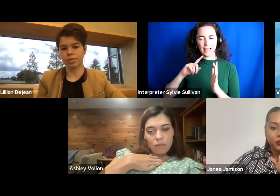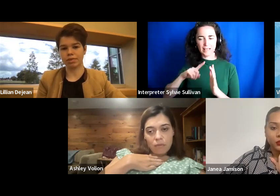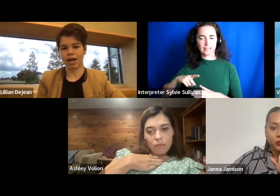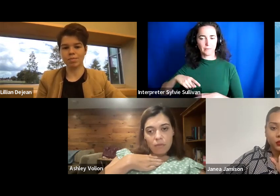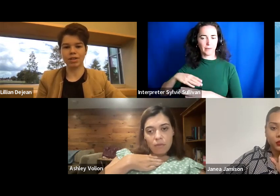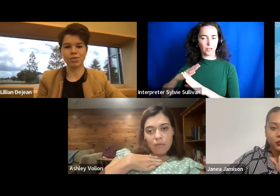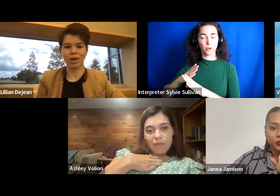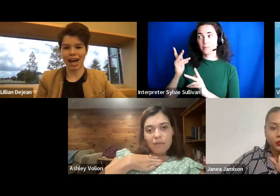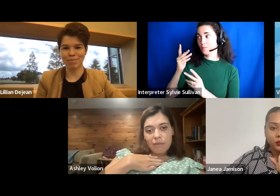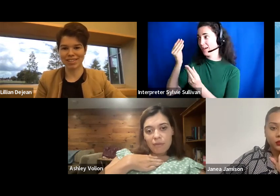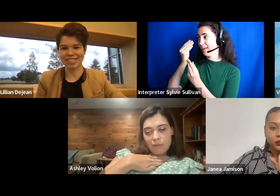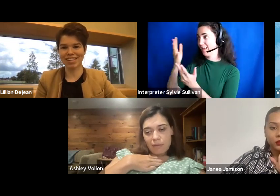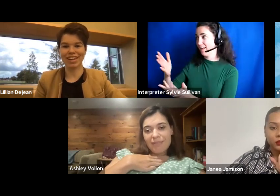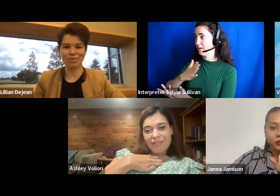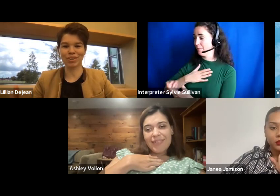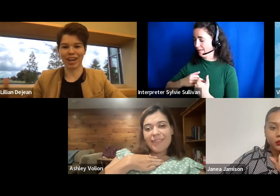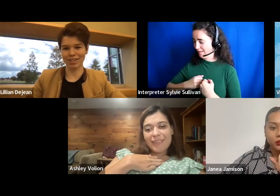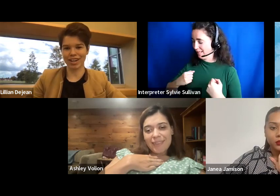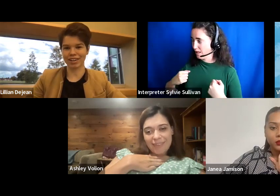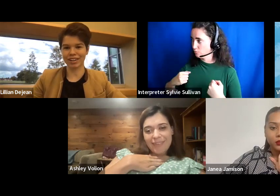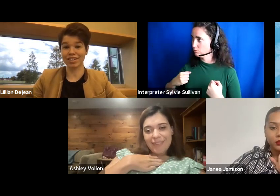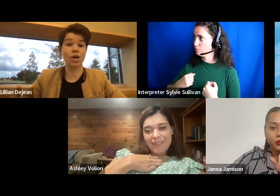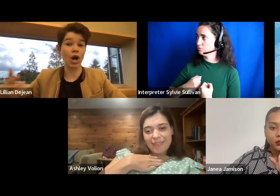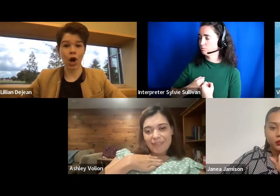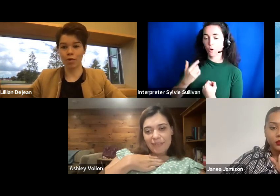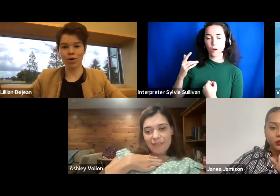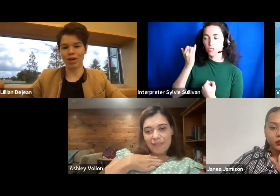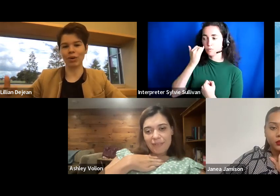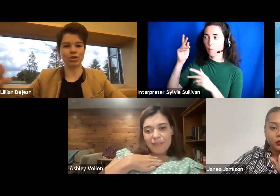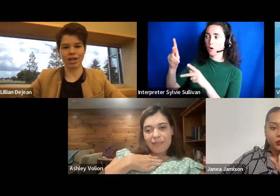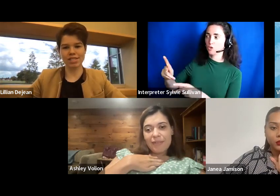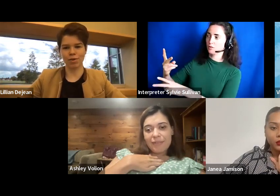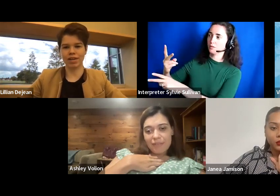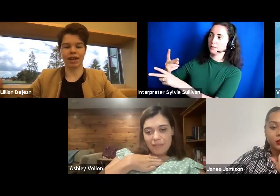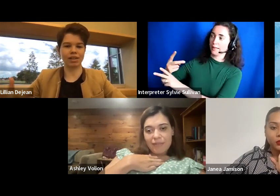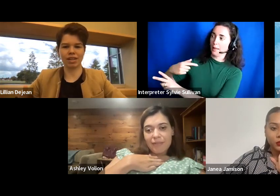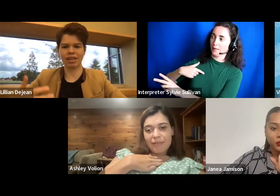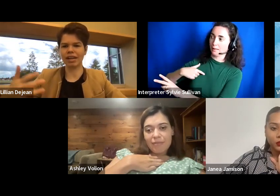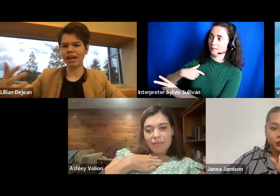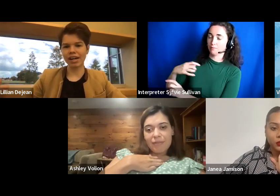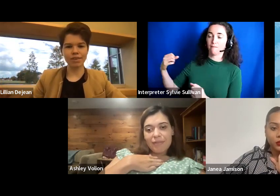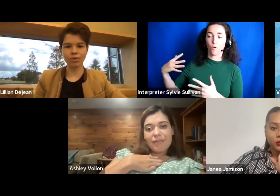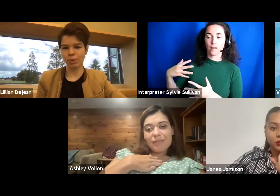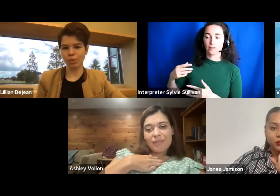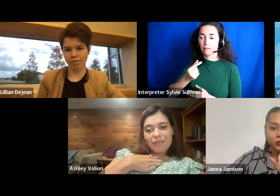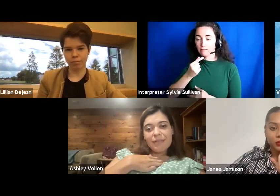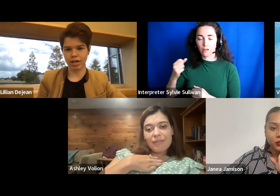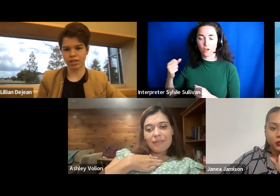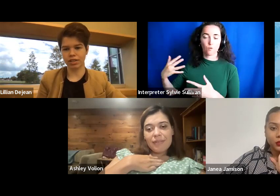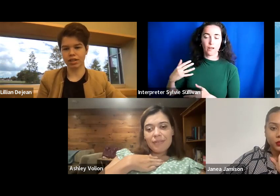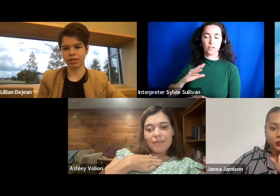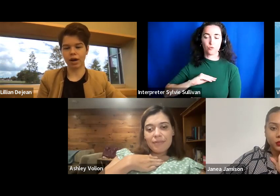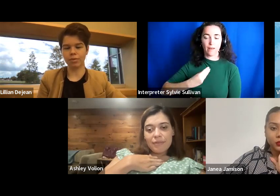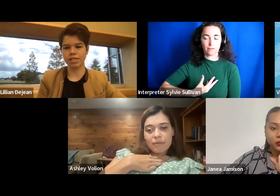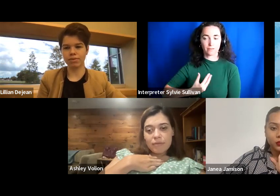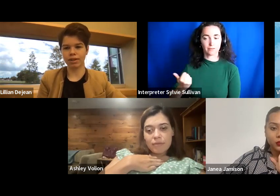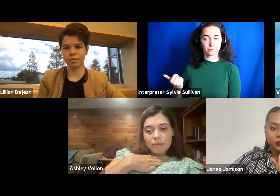sometimes. because what happens if your caretaker is homophobic or transphobic and you need a different sort of affirmation that you're not receiving.